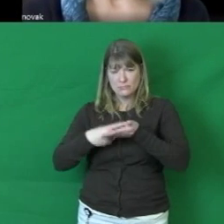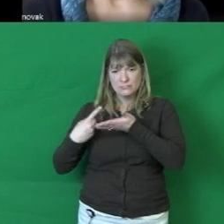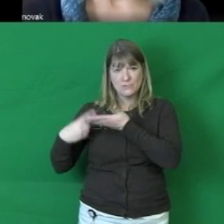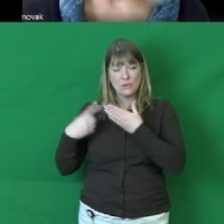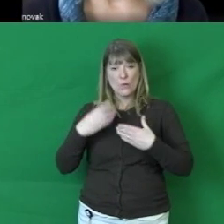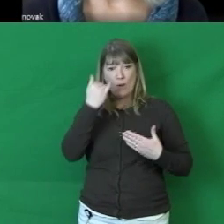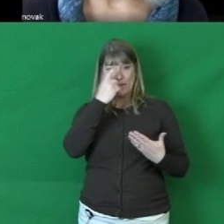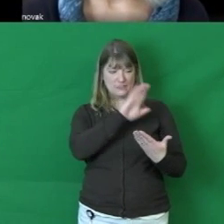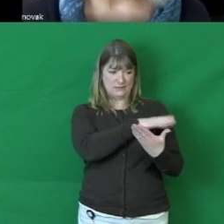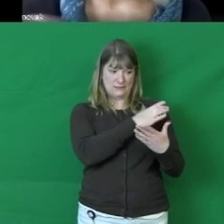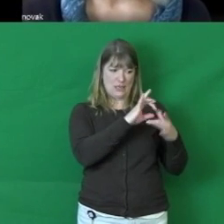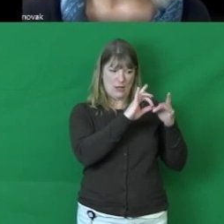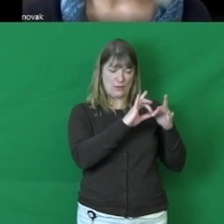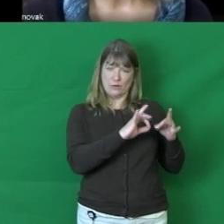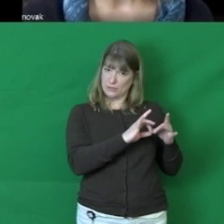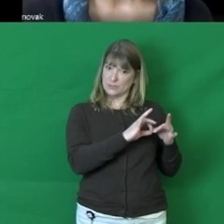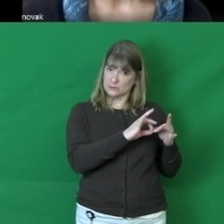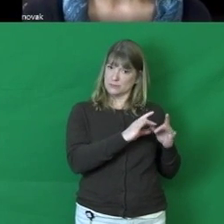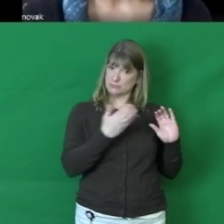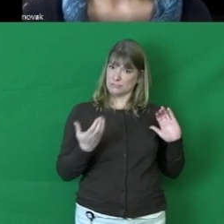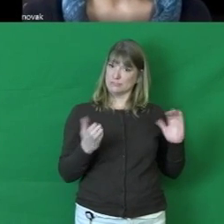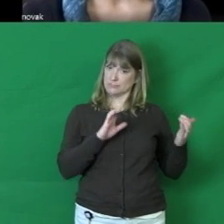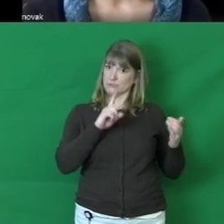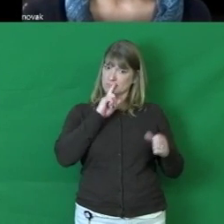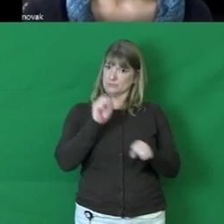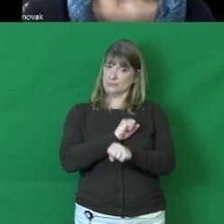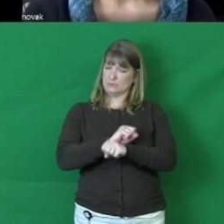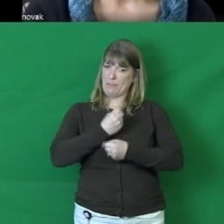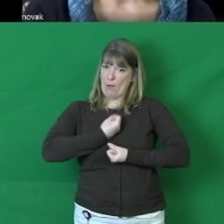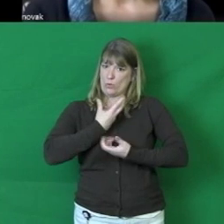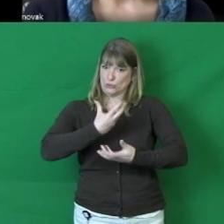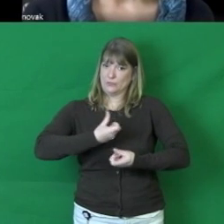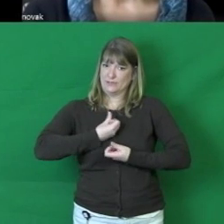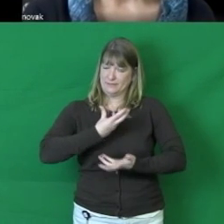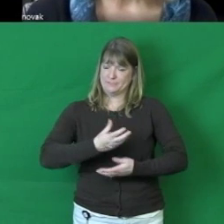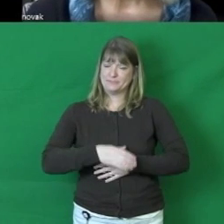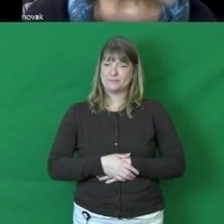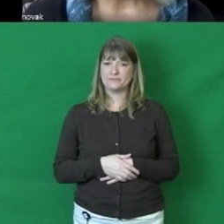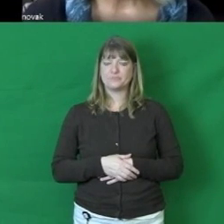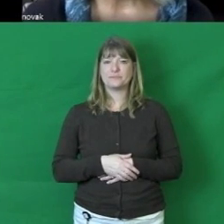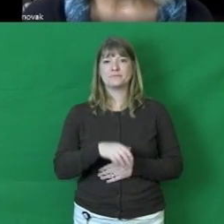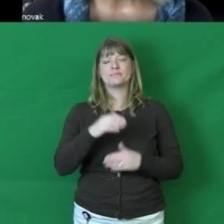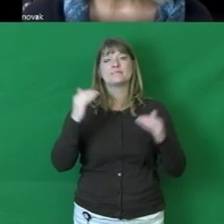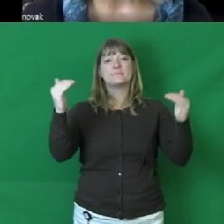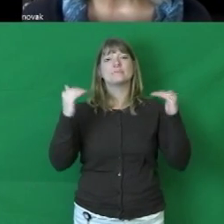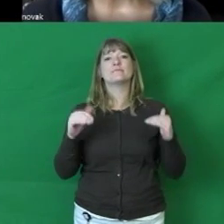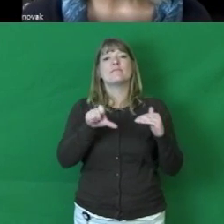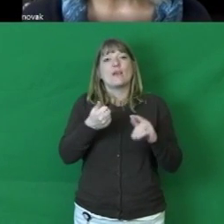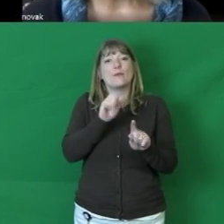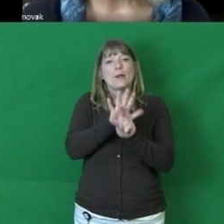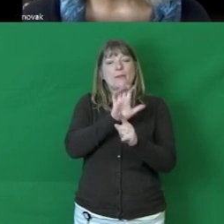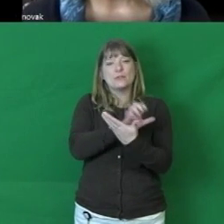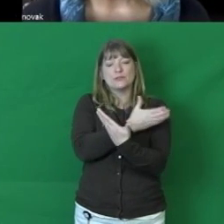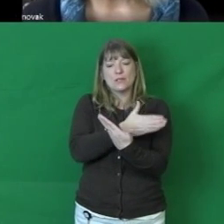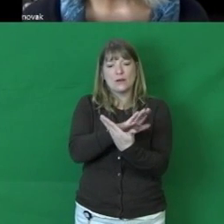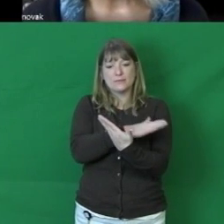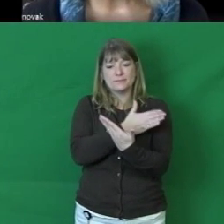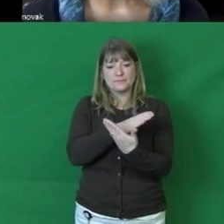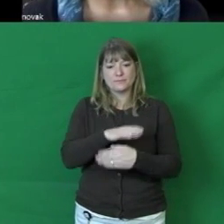because song lyrics are really poetry. Another popular song, that I chose for an example is